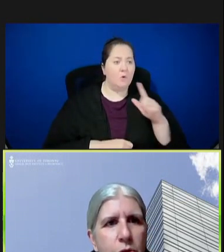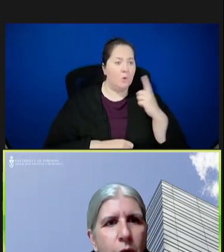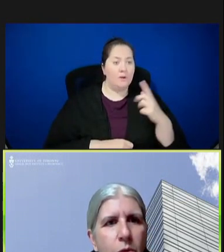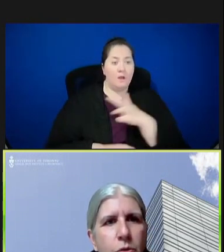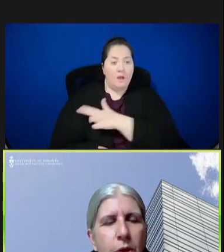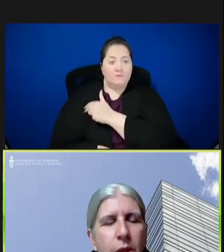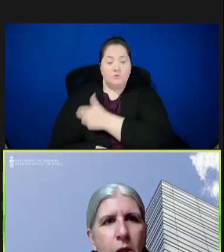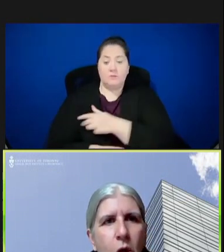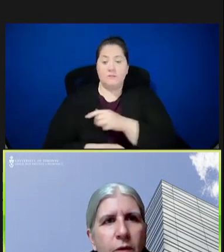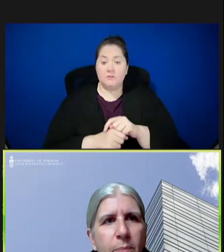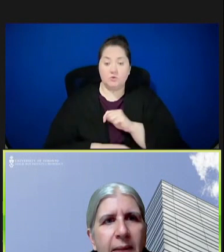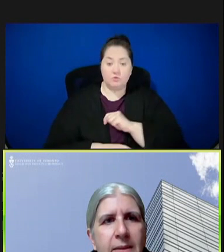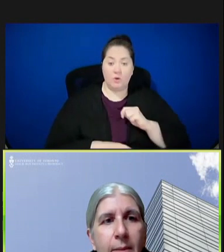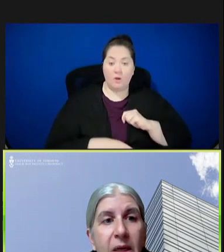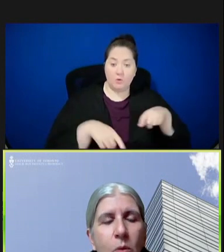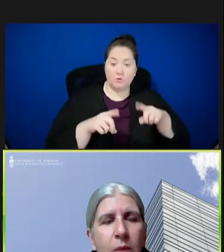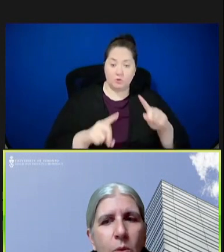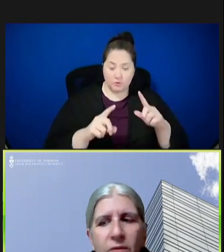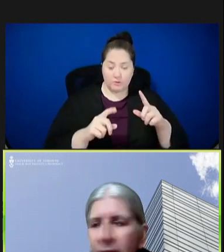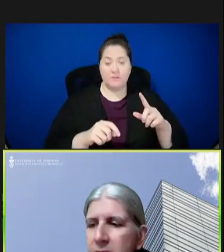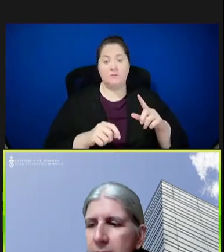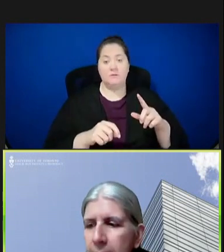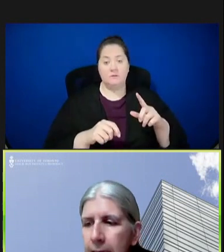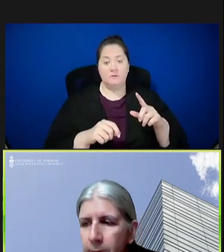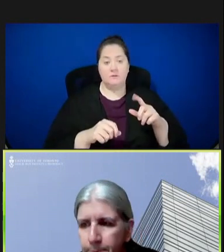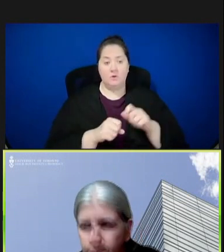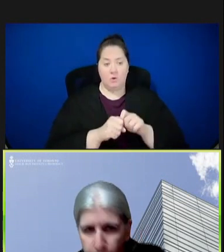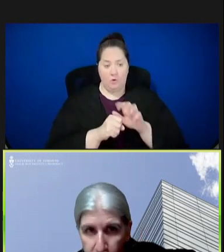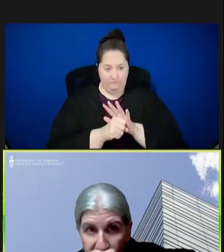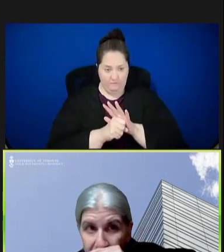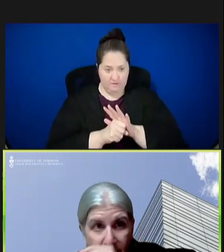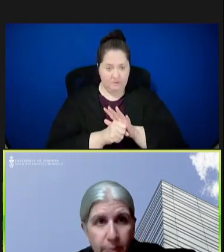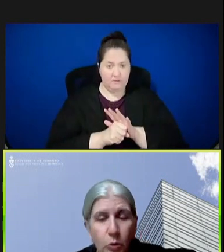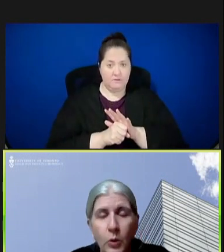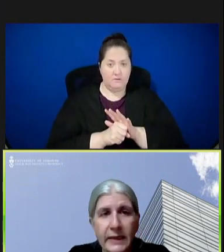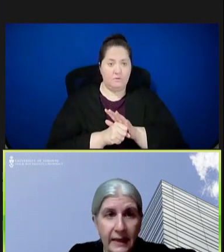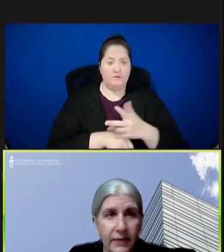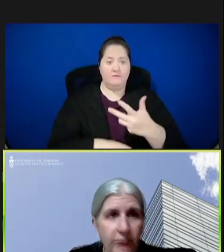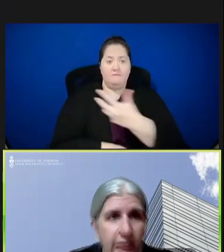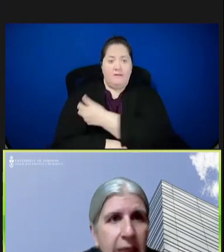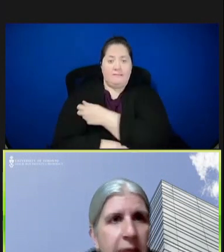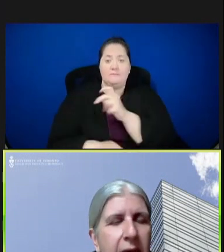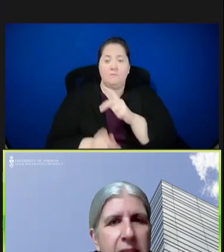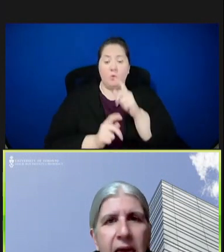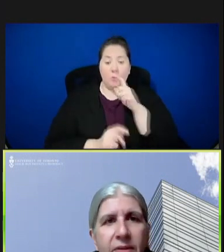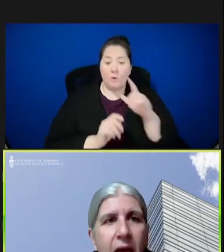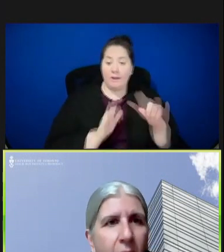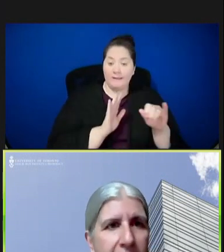Toronto during the COVID pandemic when they were vaccinating people who identified as having high